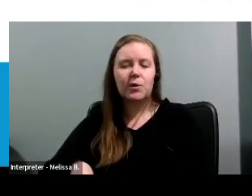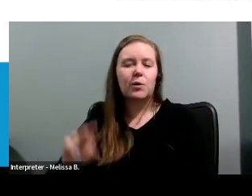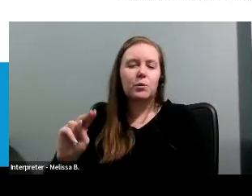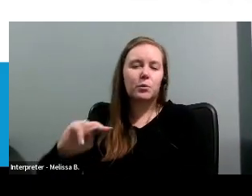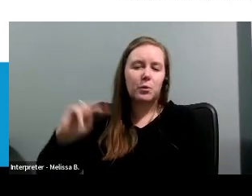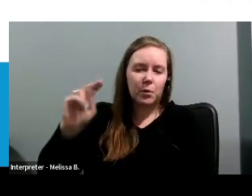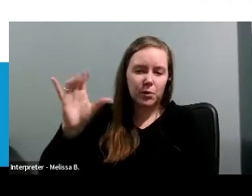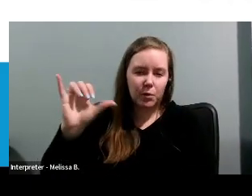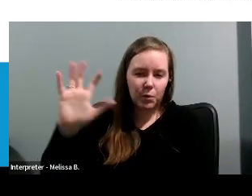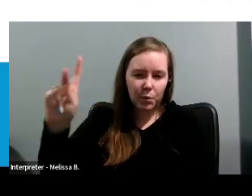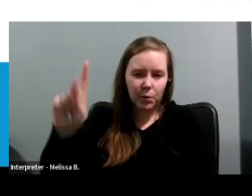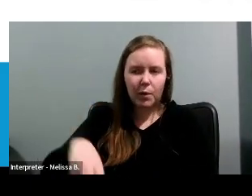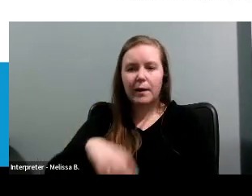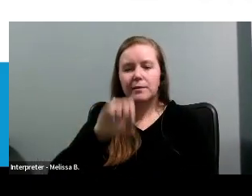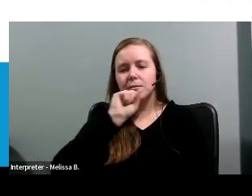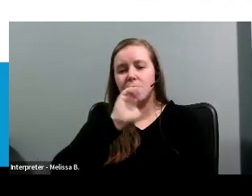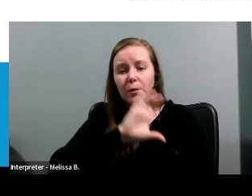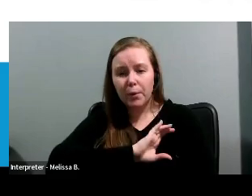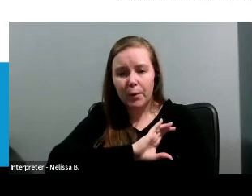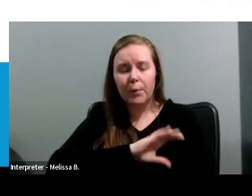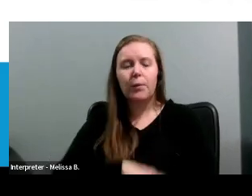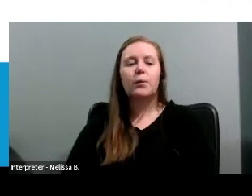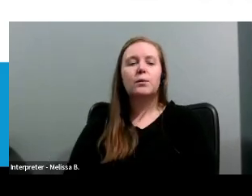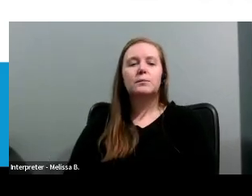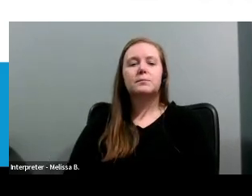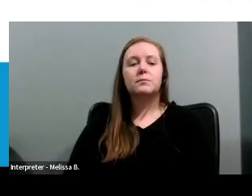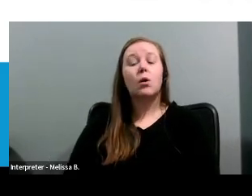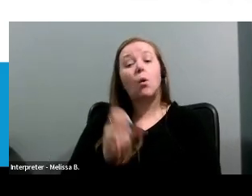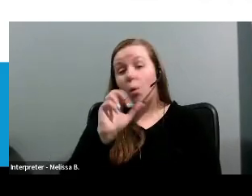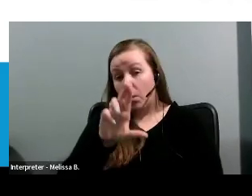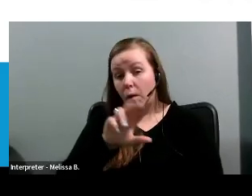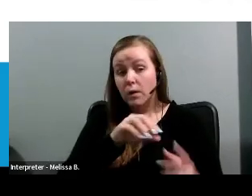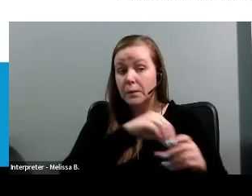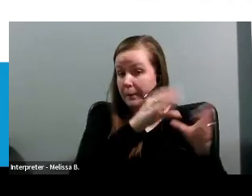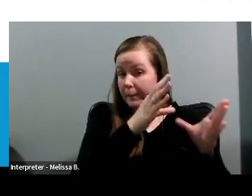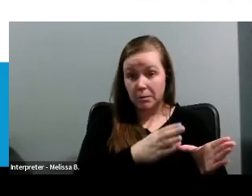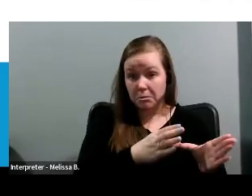Shannon Spencer (she/her): Or you can attend virtually, online through a…